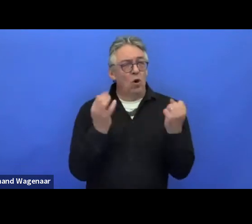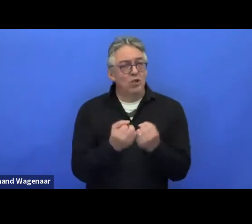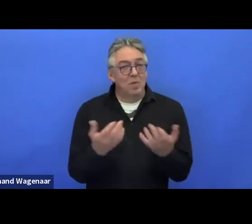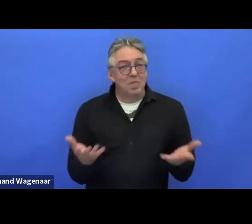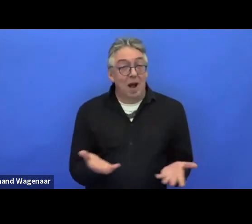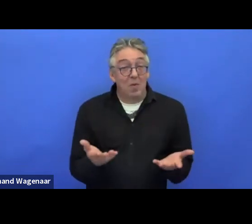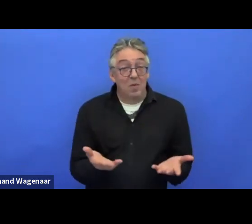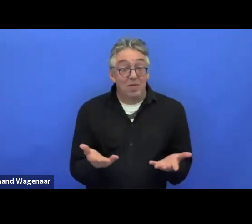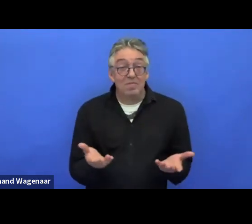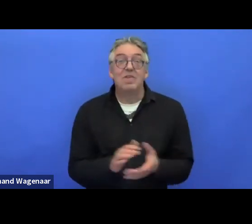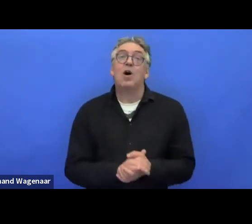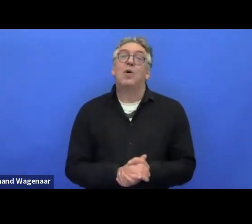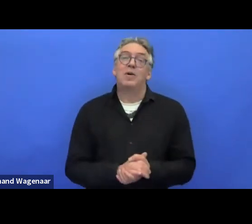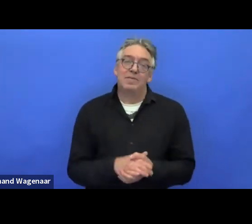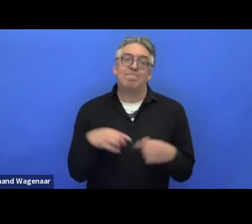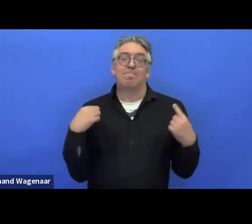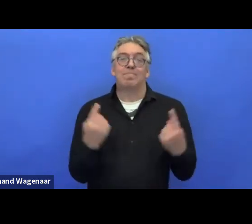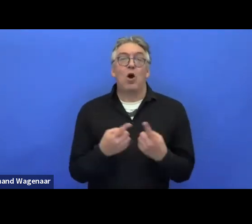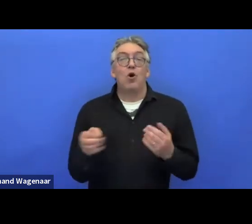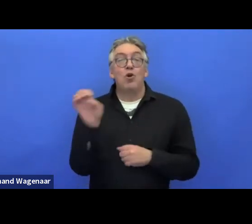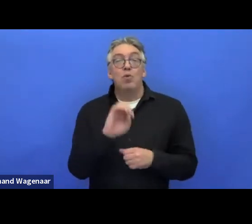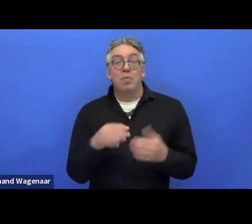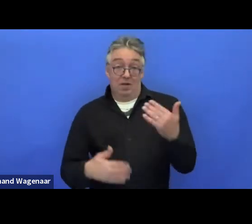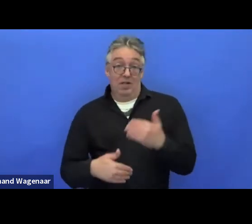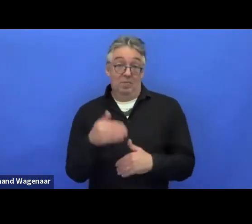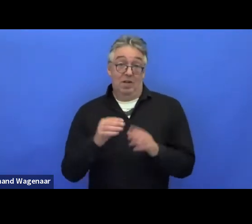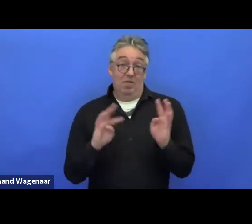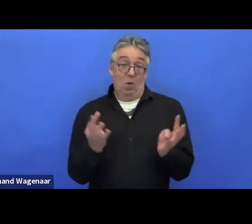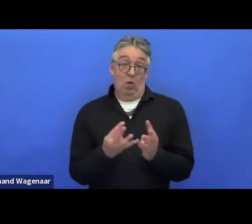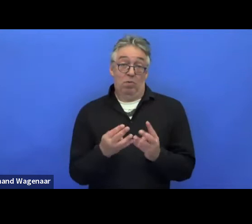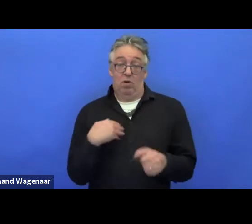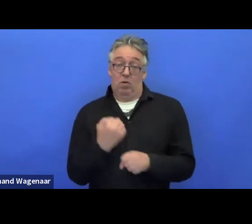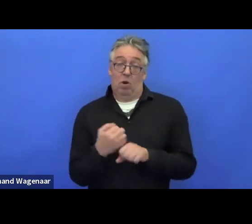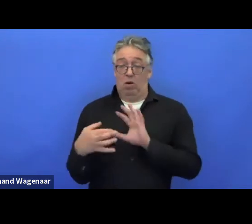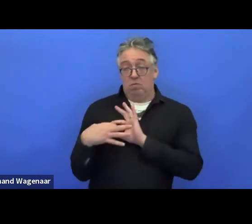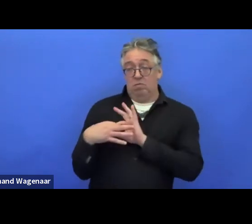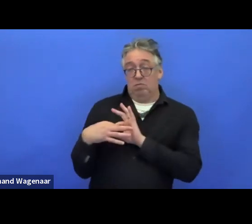As the EDF, e work closely with European Ombudsman's office